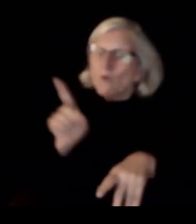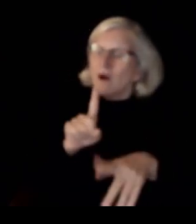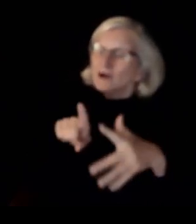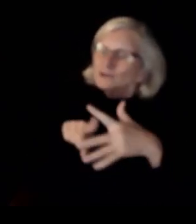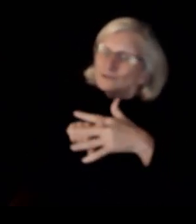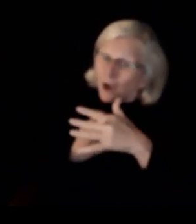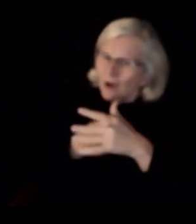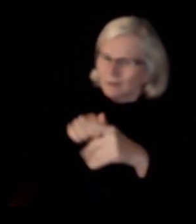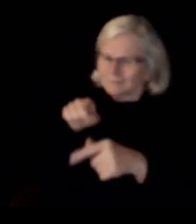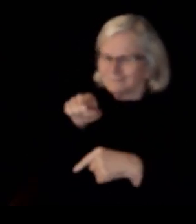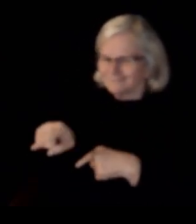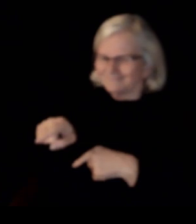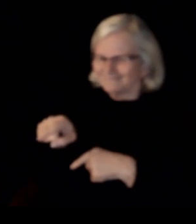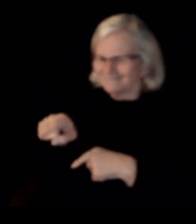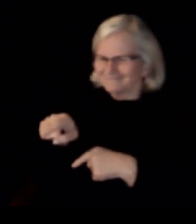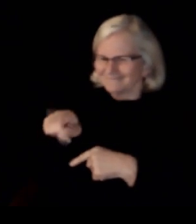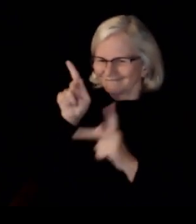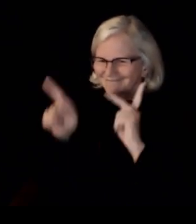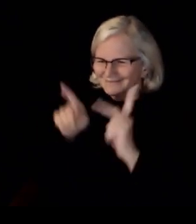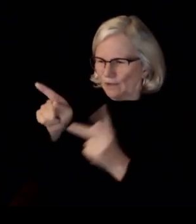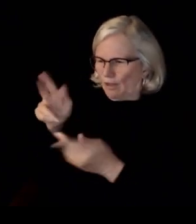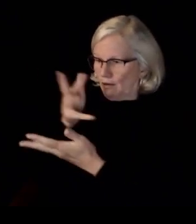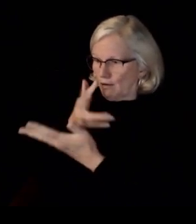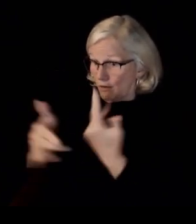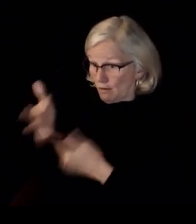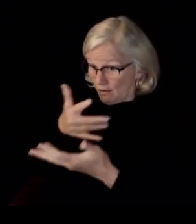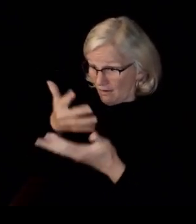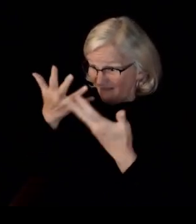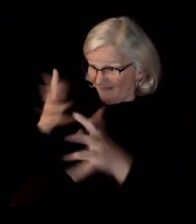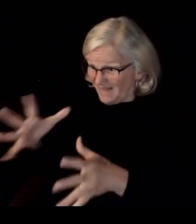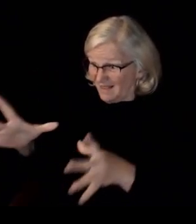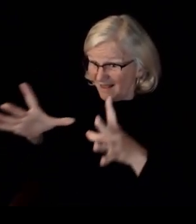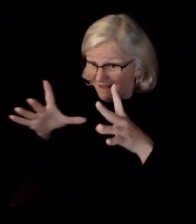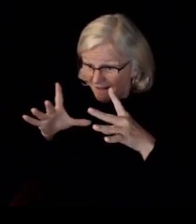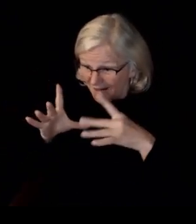engaged. We're seeing transmission socially that then carries forward into workplaces